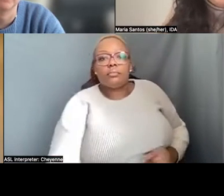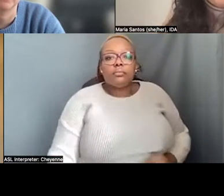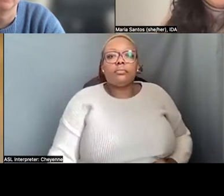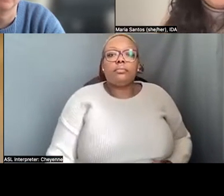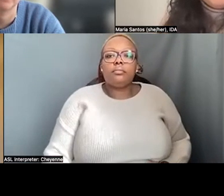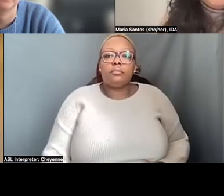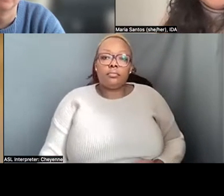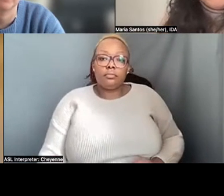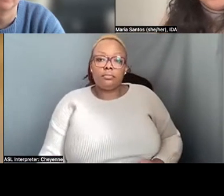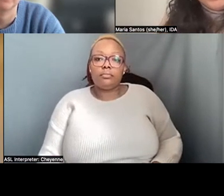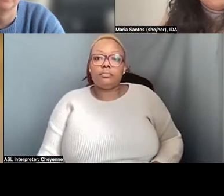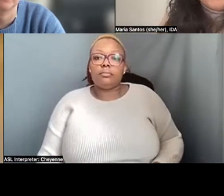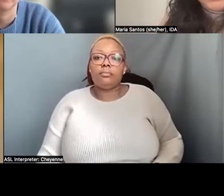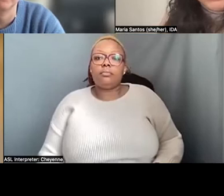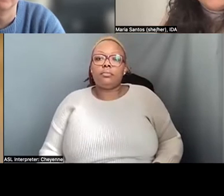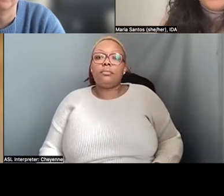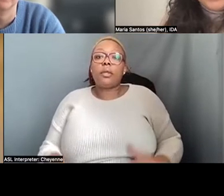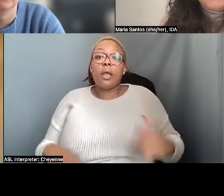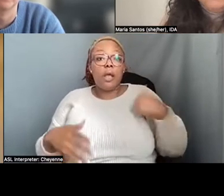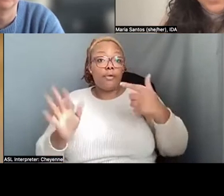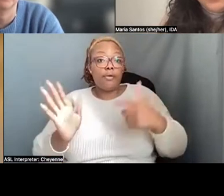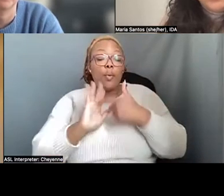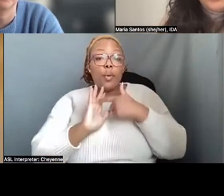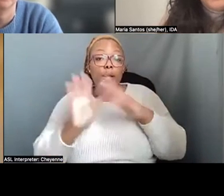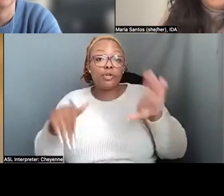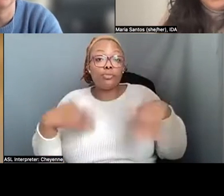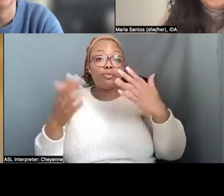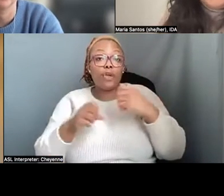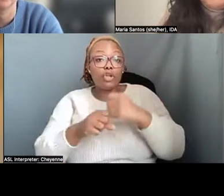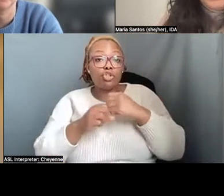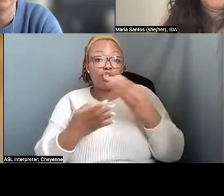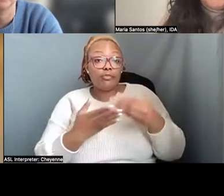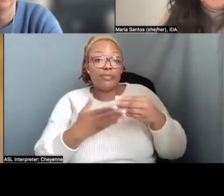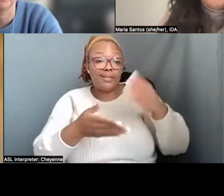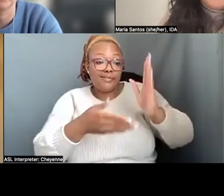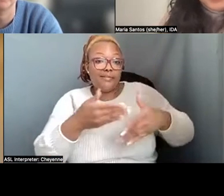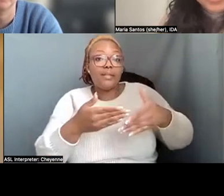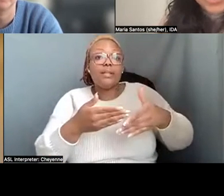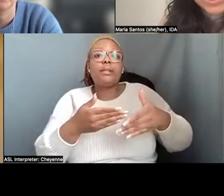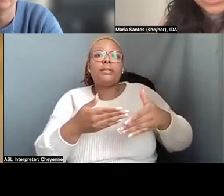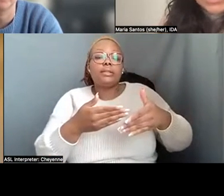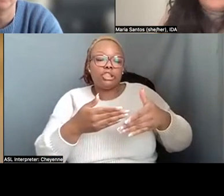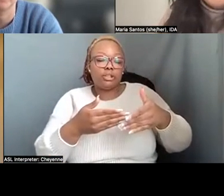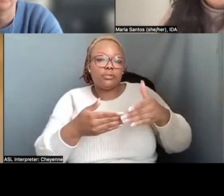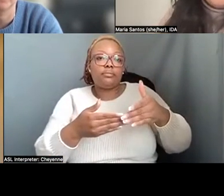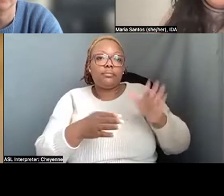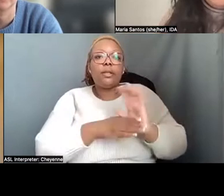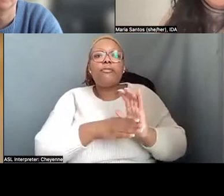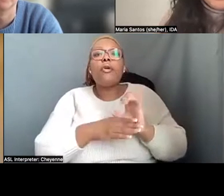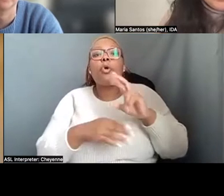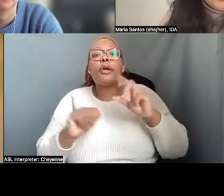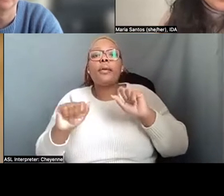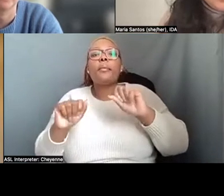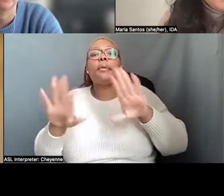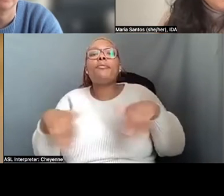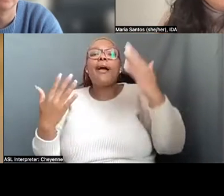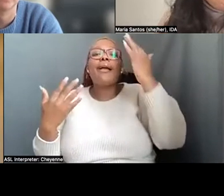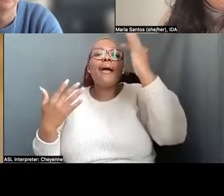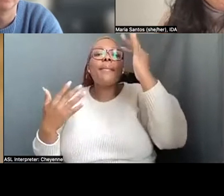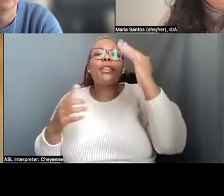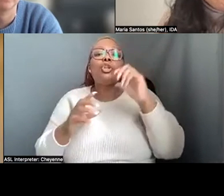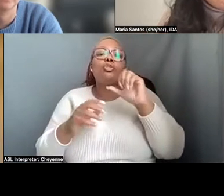Are we required to provide secured funding to finish our film or can we include hypothetical sources